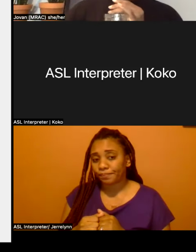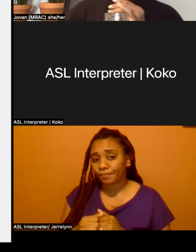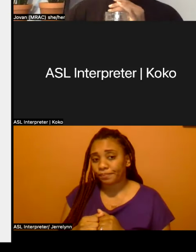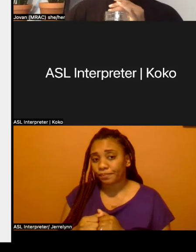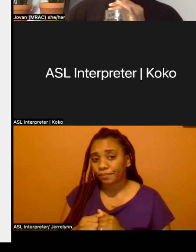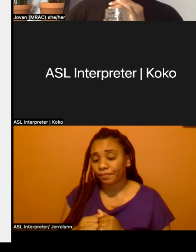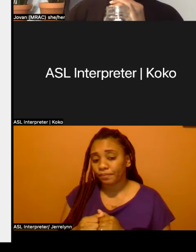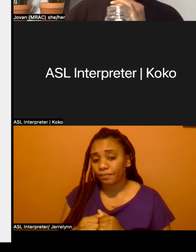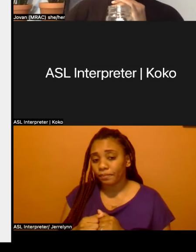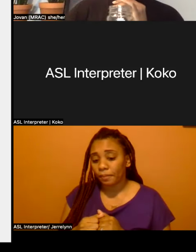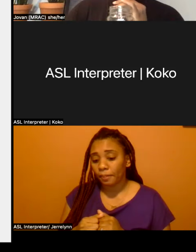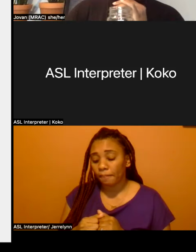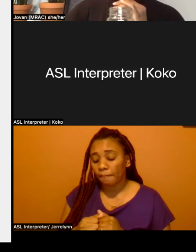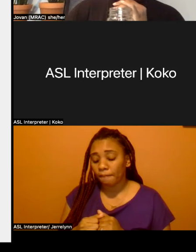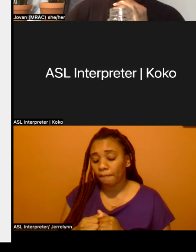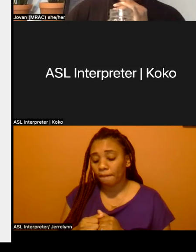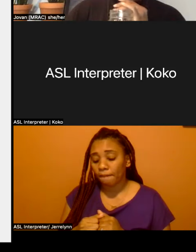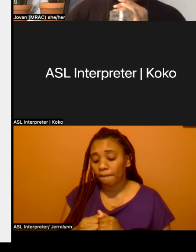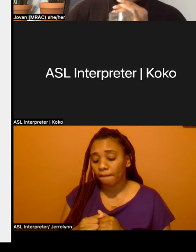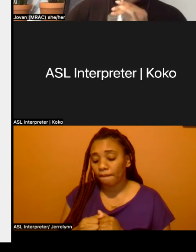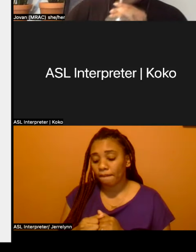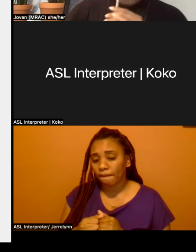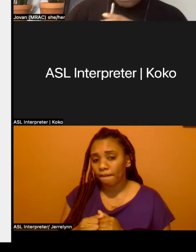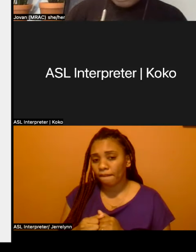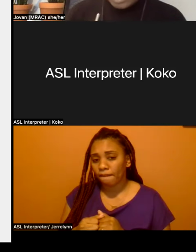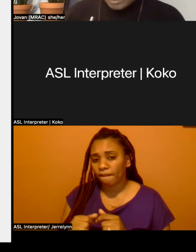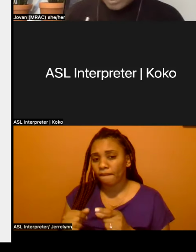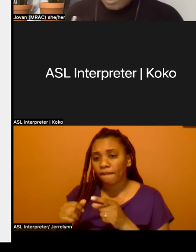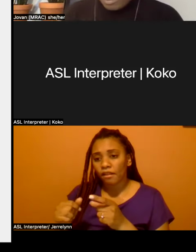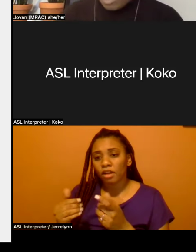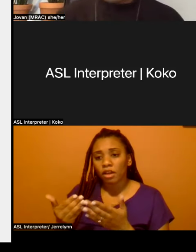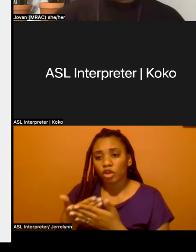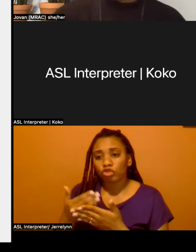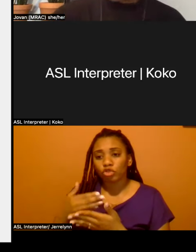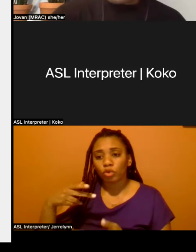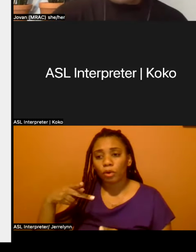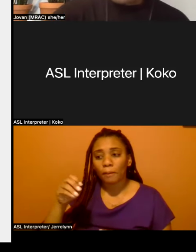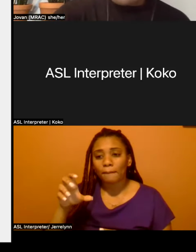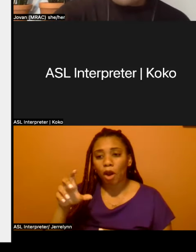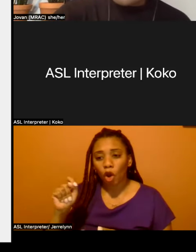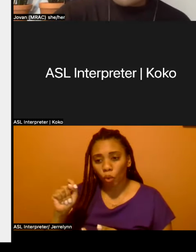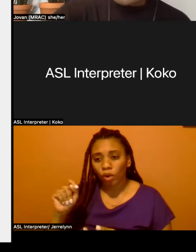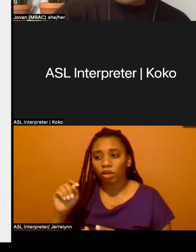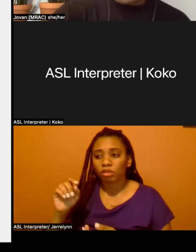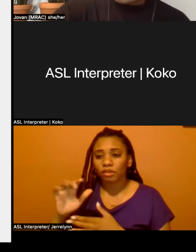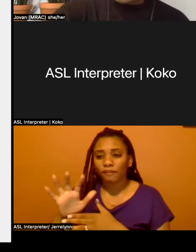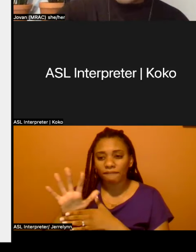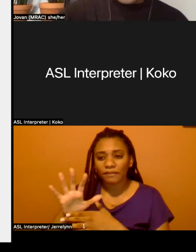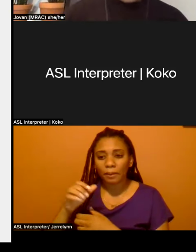So, for them they're a veteran poet, but a new filmmaker. Would they be an emerging artist in this field?